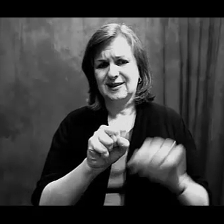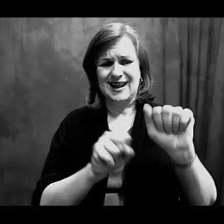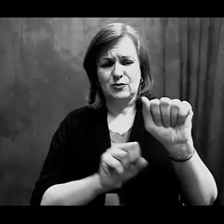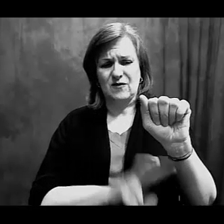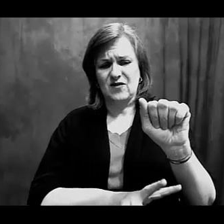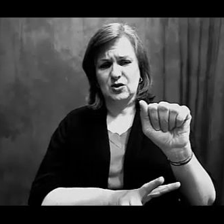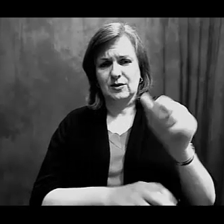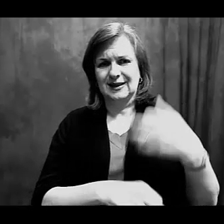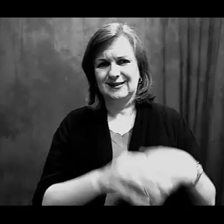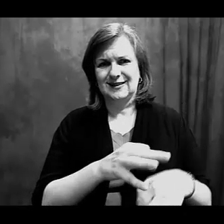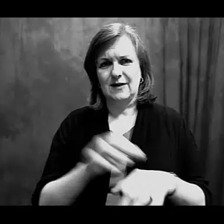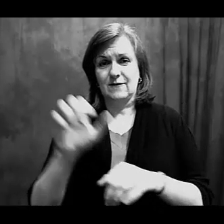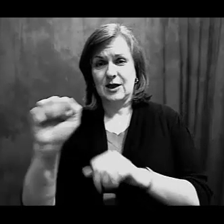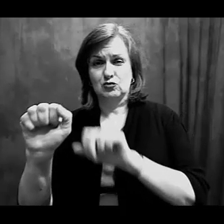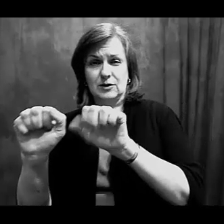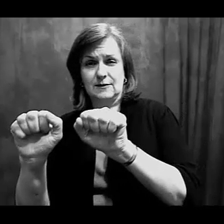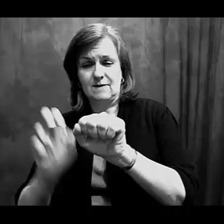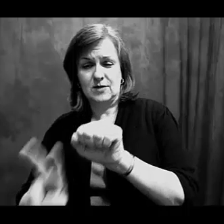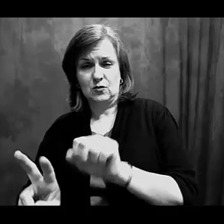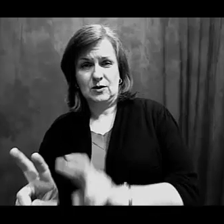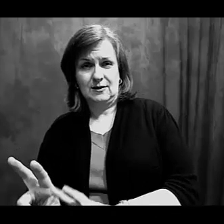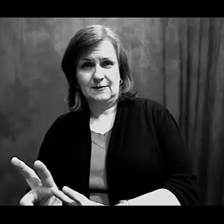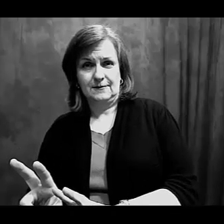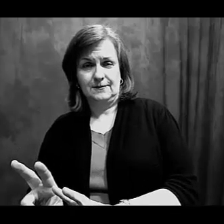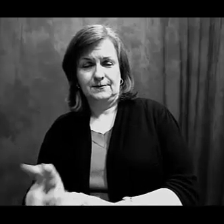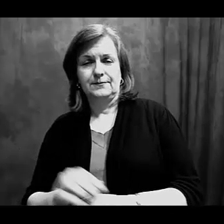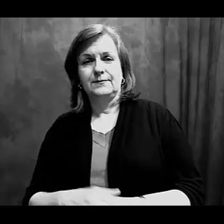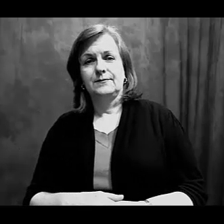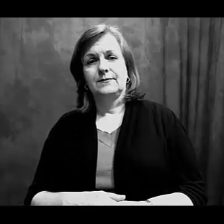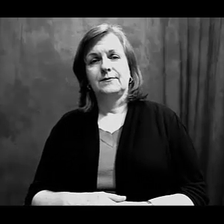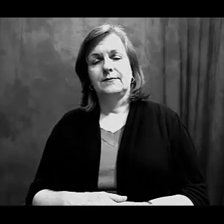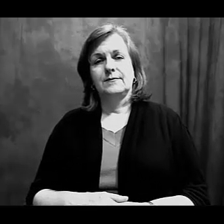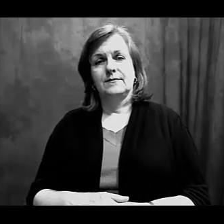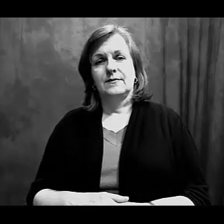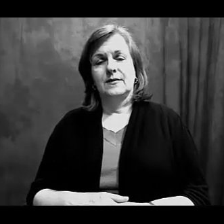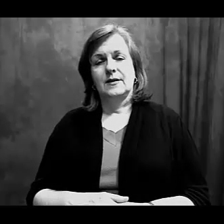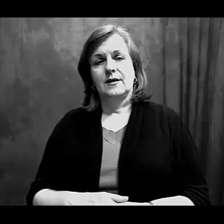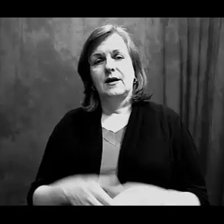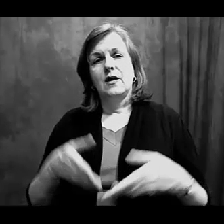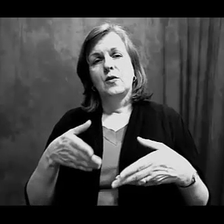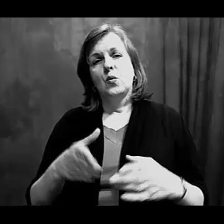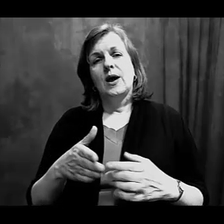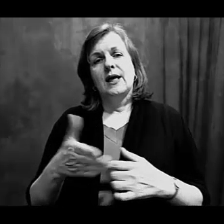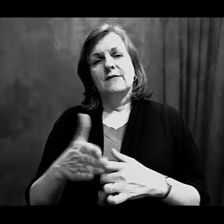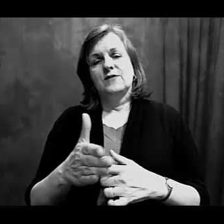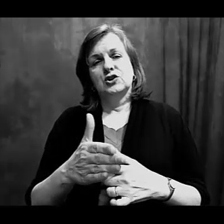well based on the way their system is set up